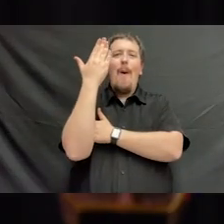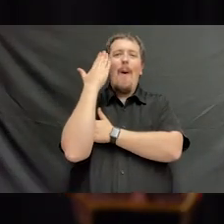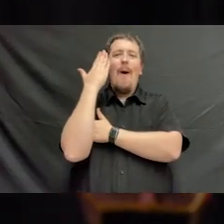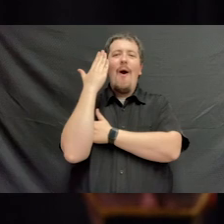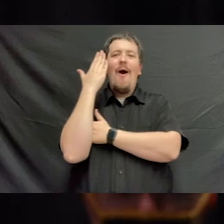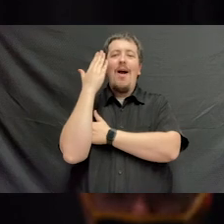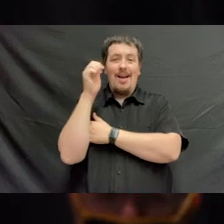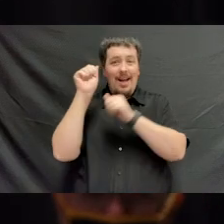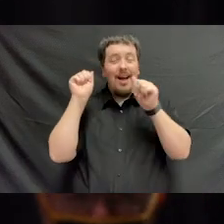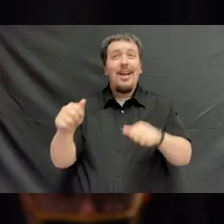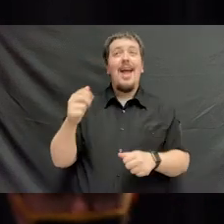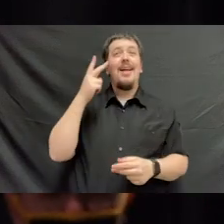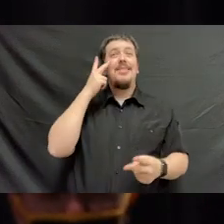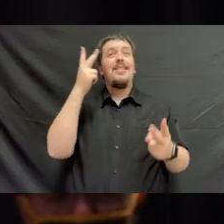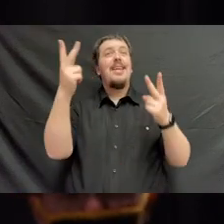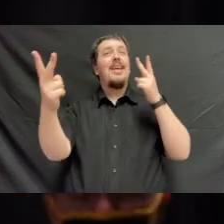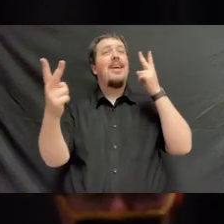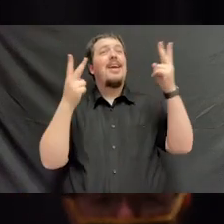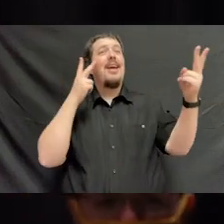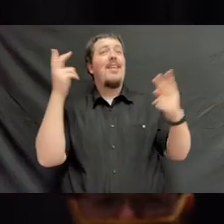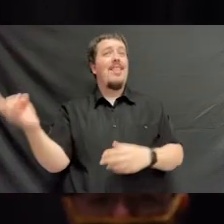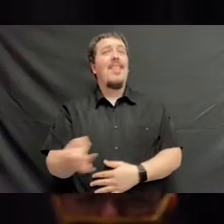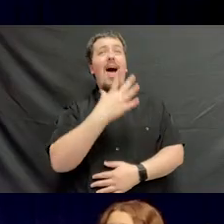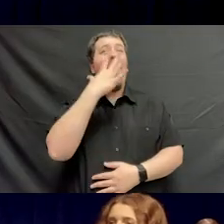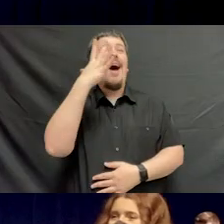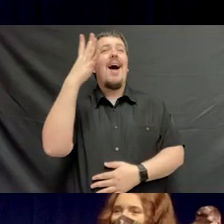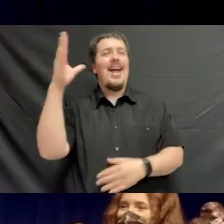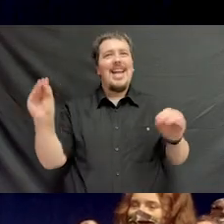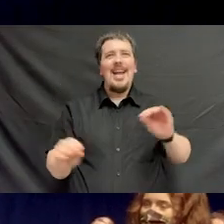I can see the light of a clear blue morning